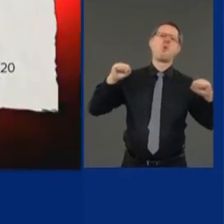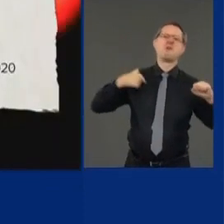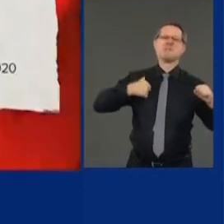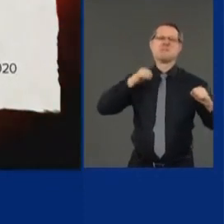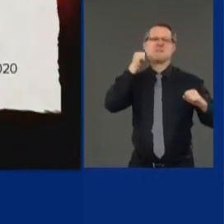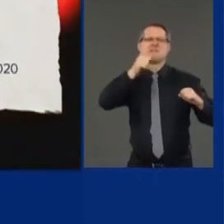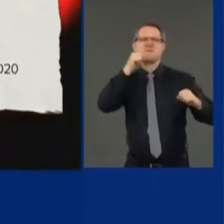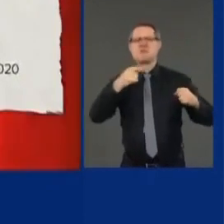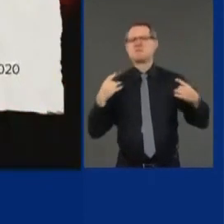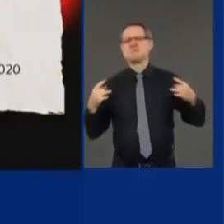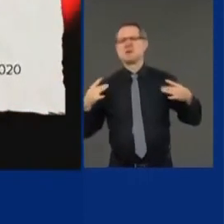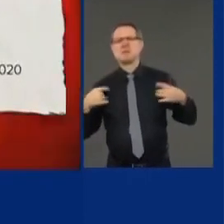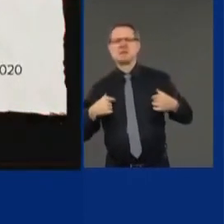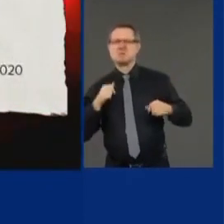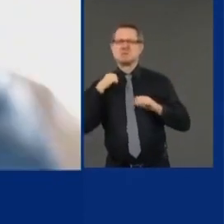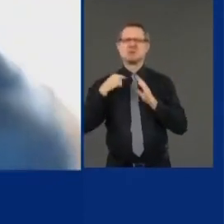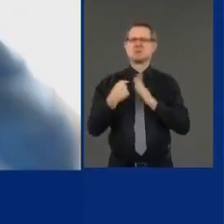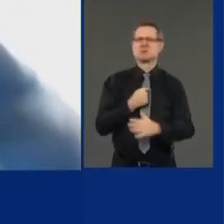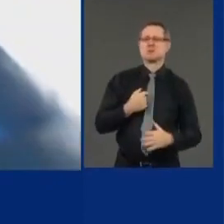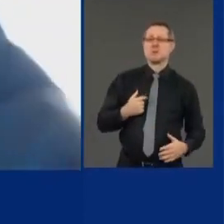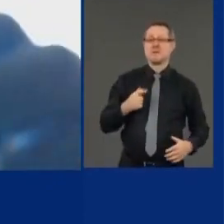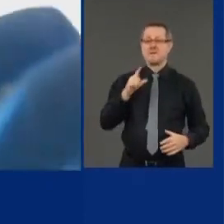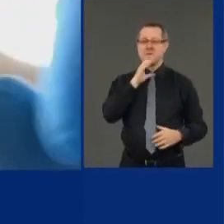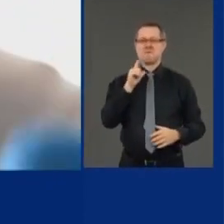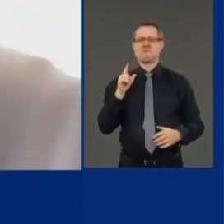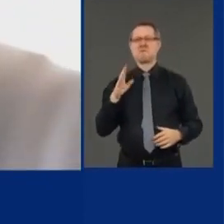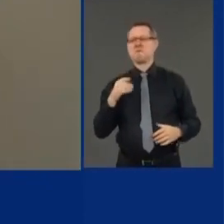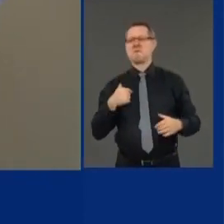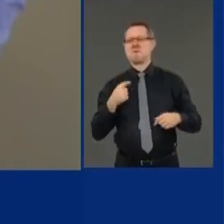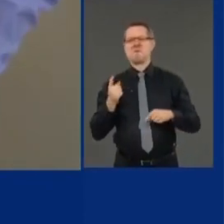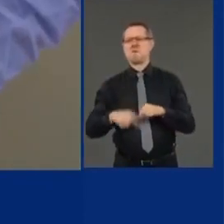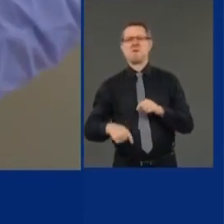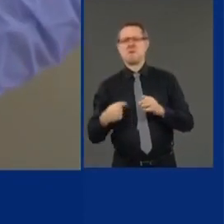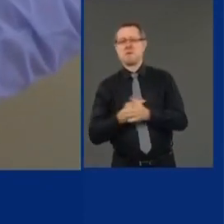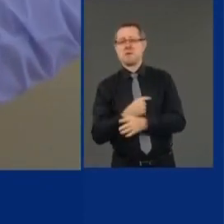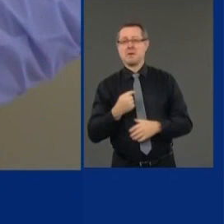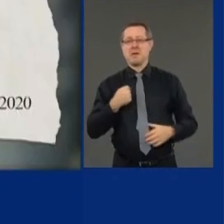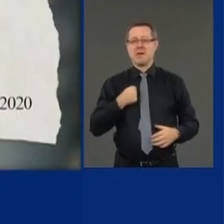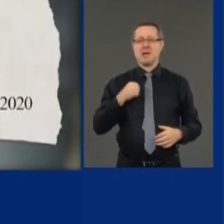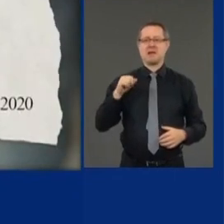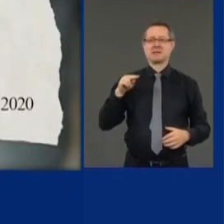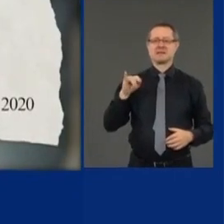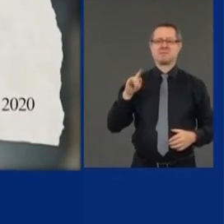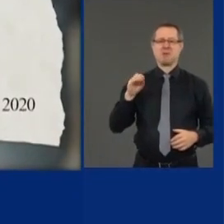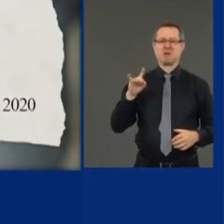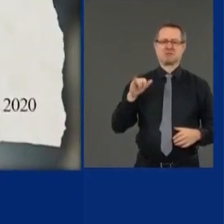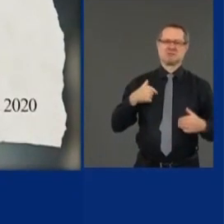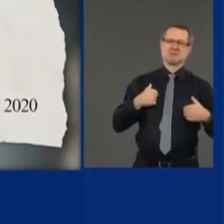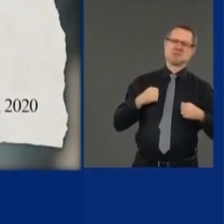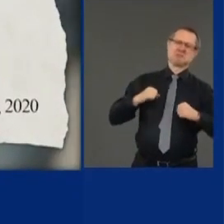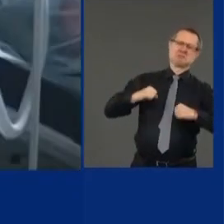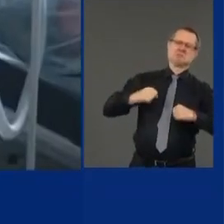MISIMPRESSIONS THAT THEY HAVE. CAN YOU RUN THE AD. I WORK OUT EVERY DAY, COVID